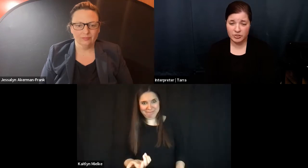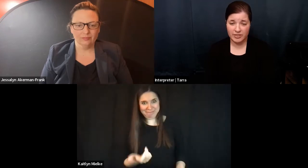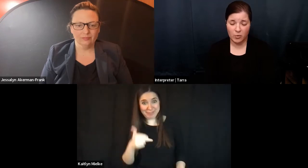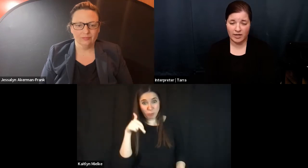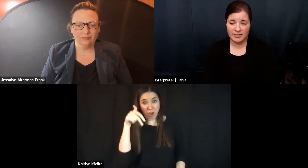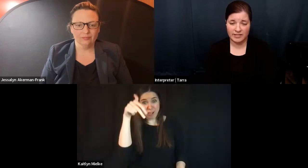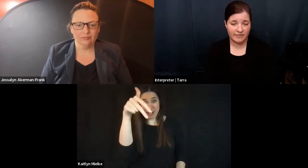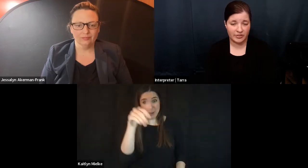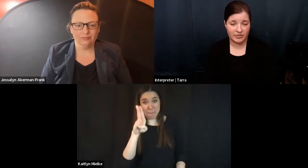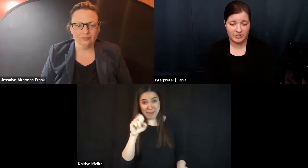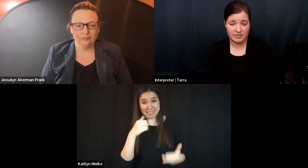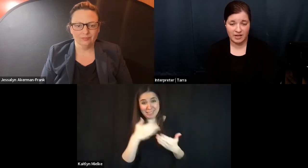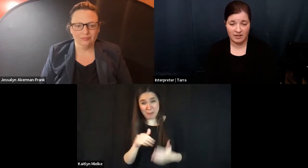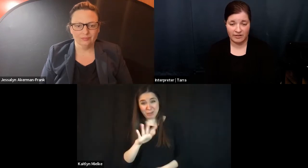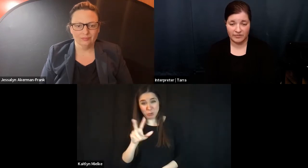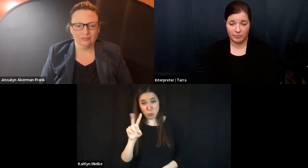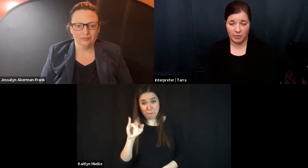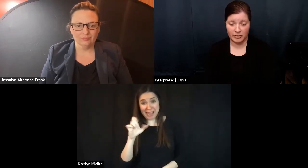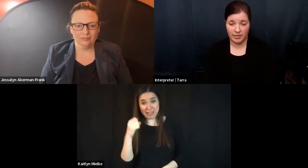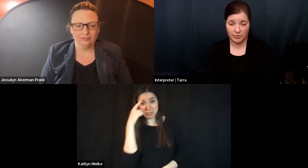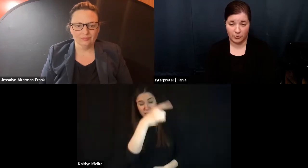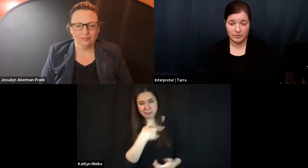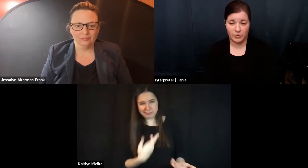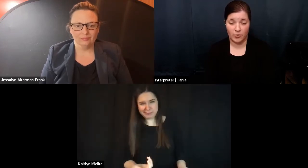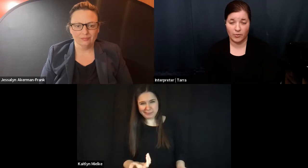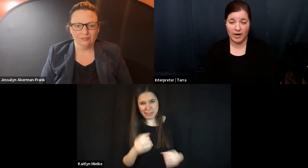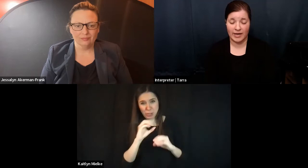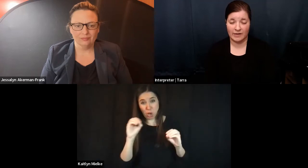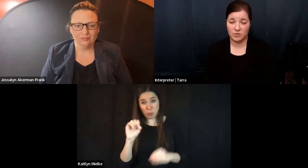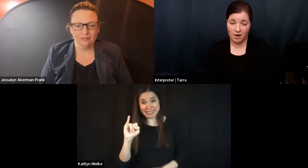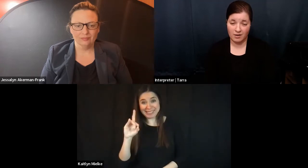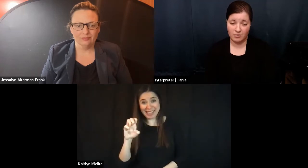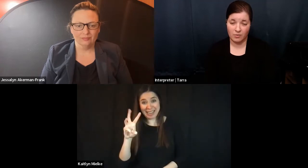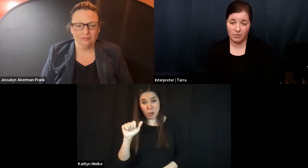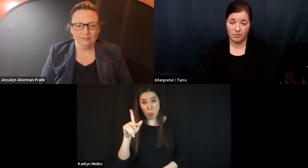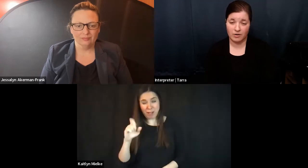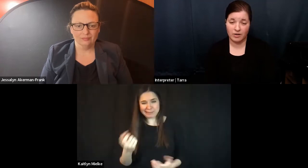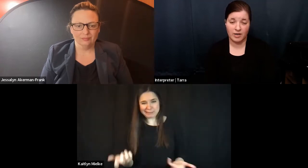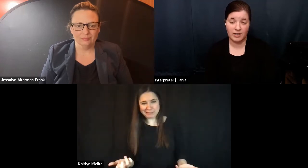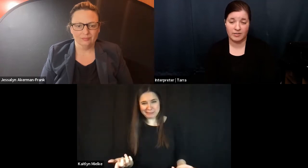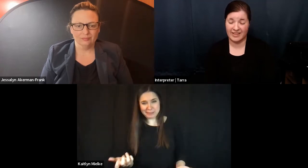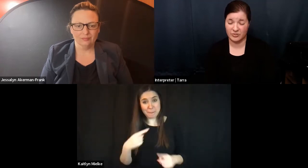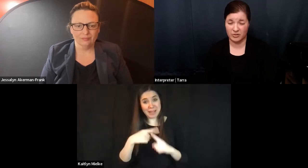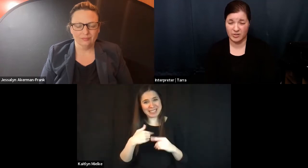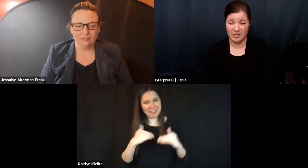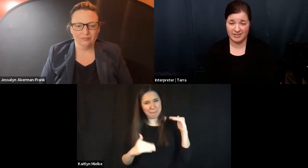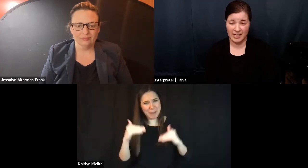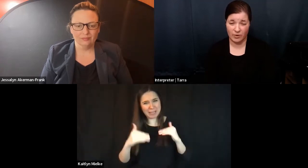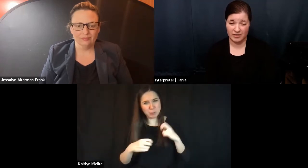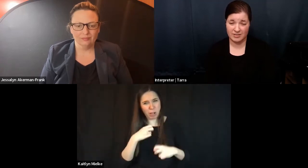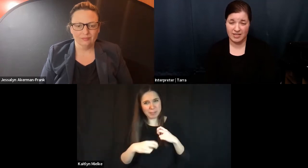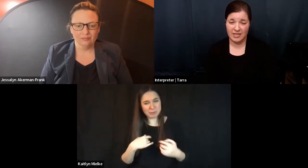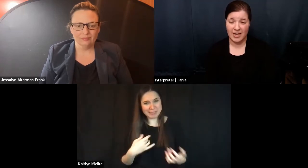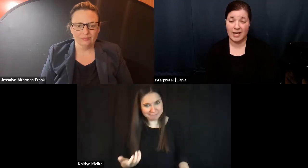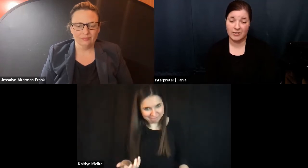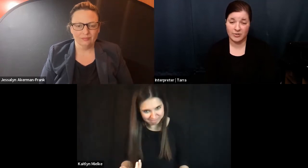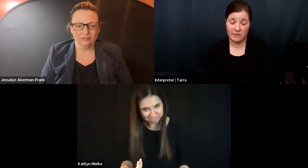And if I need to be driven, I have to ask somebody.